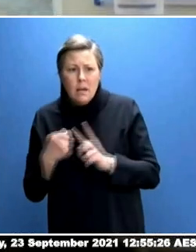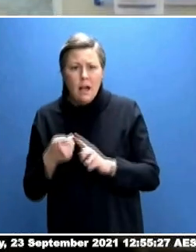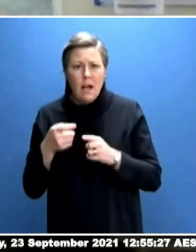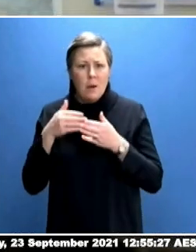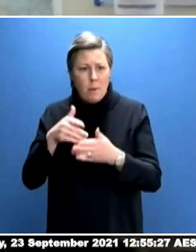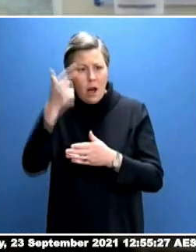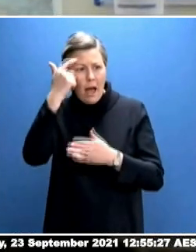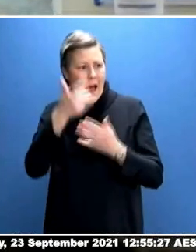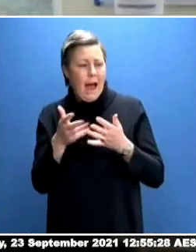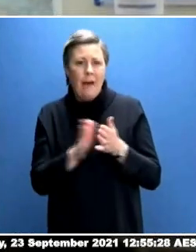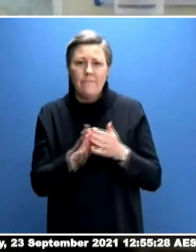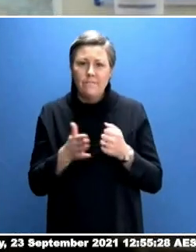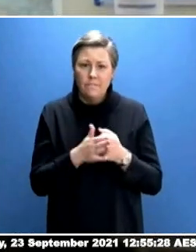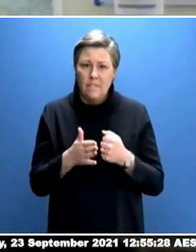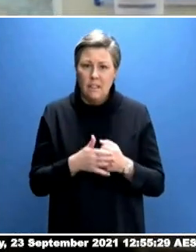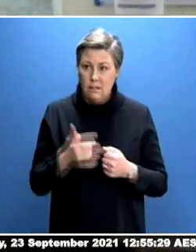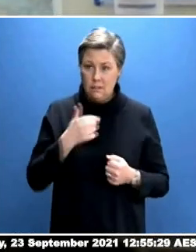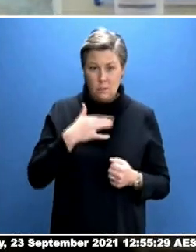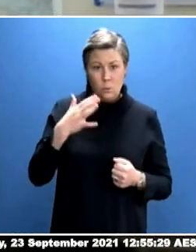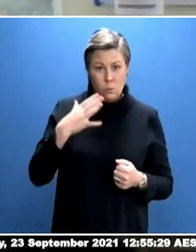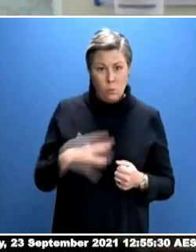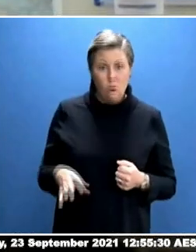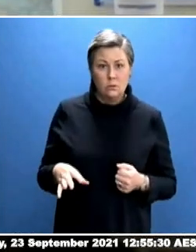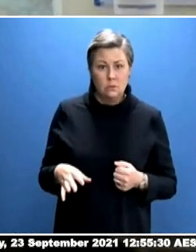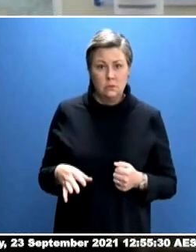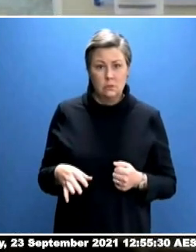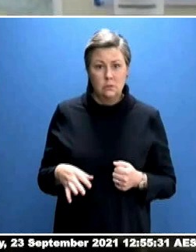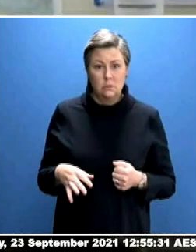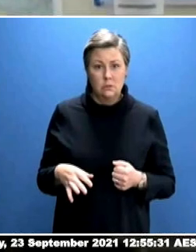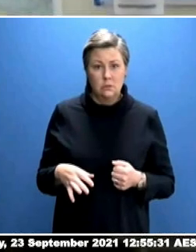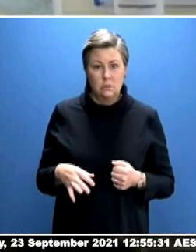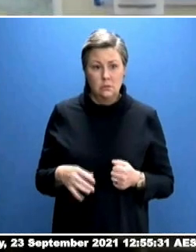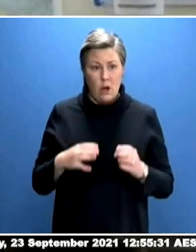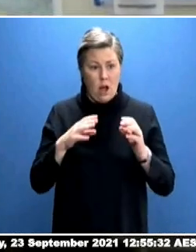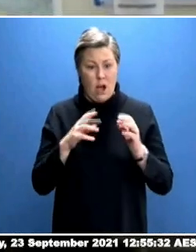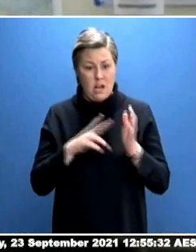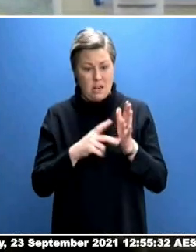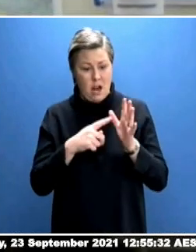It's very much what our organisation is about, solutions for Aboriginal people